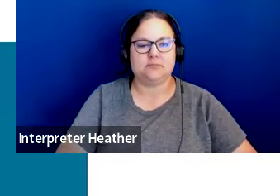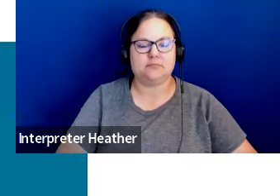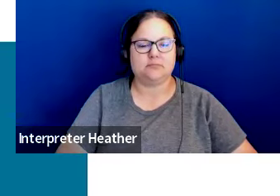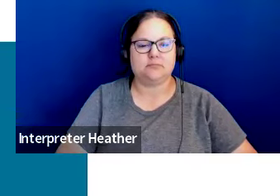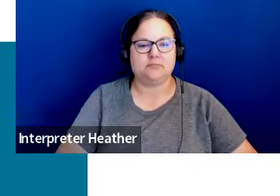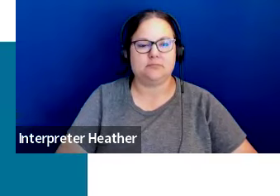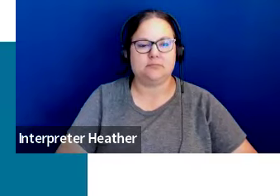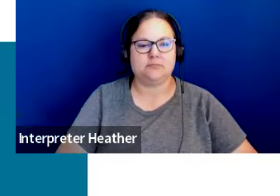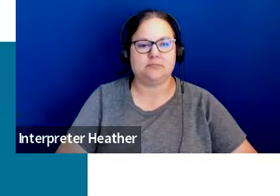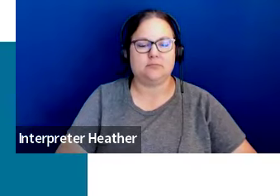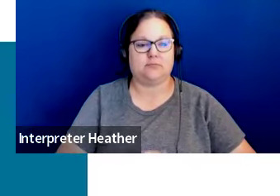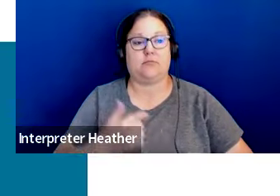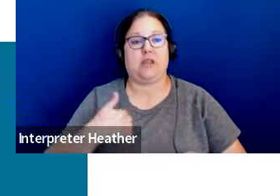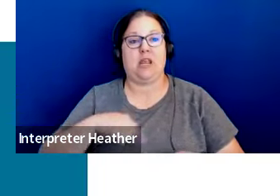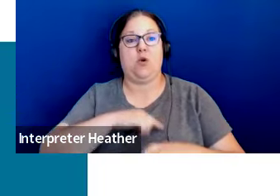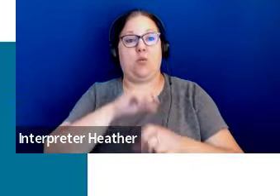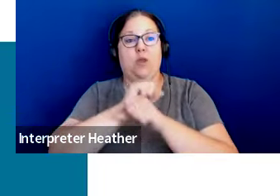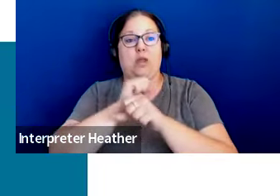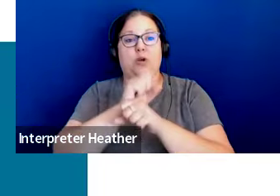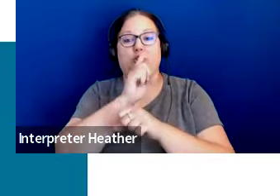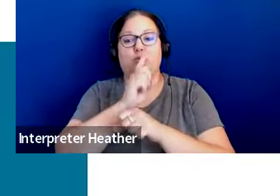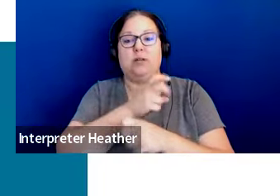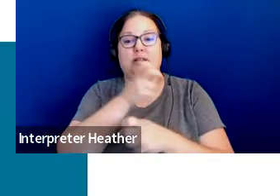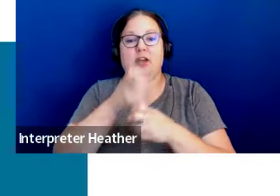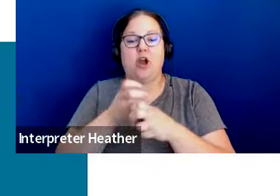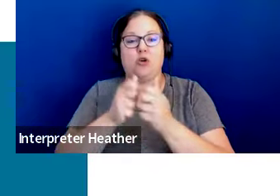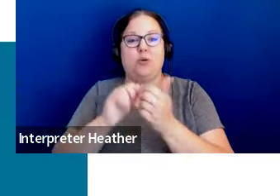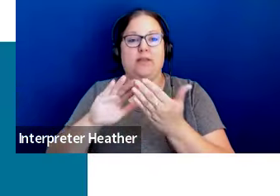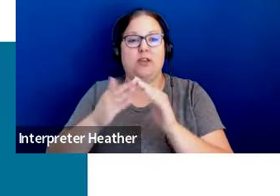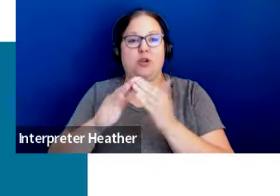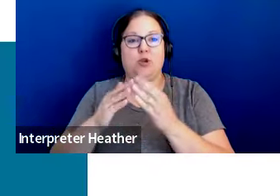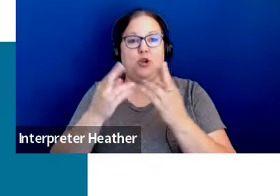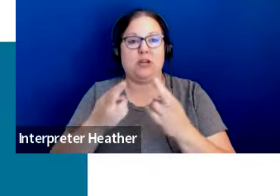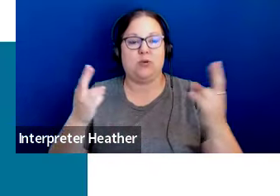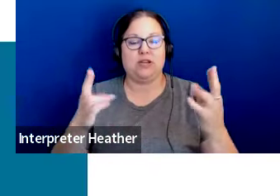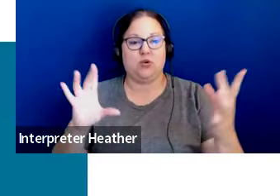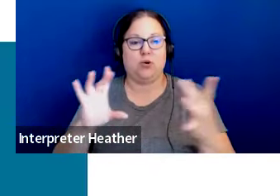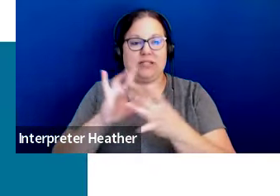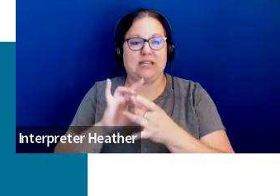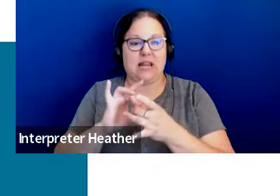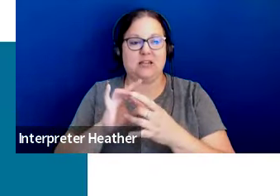We worked very hard on our community resource connection, and you could see we attacked it on